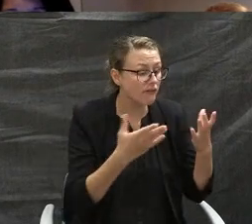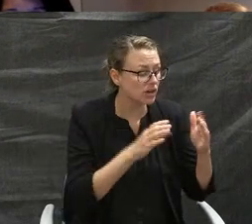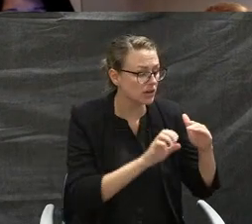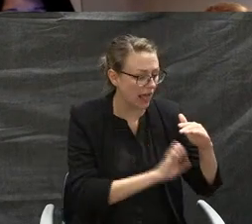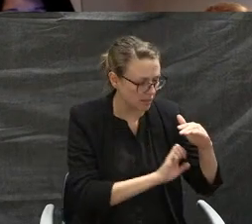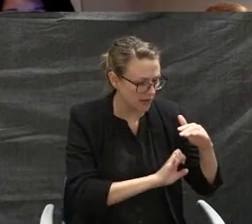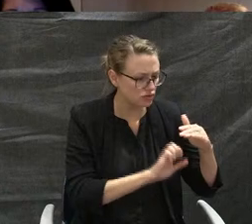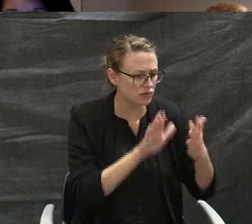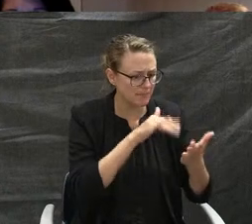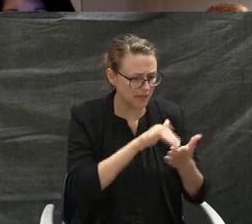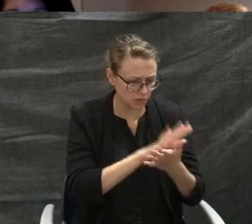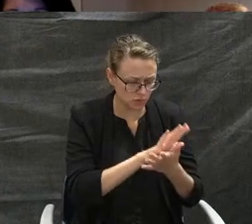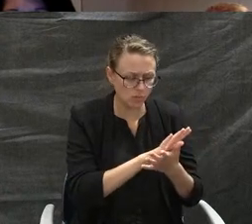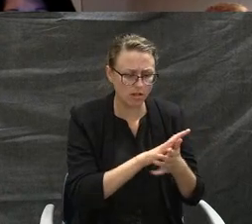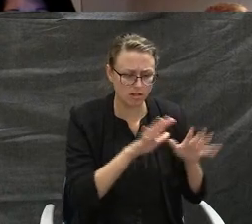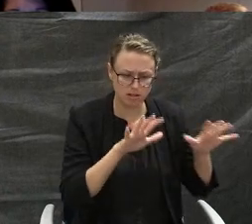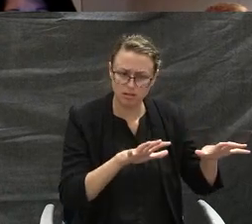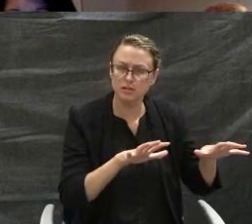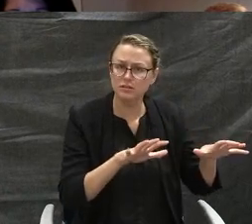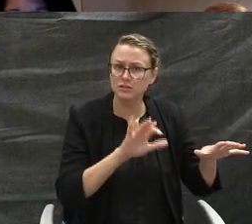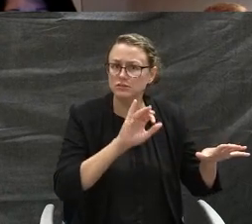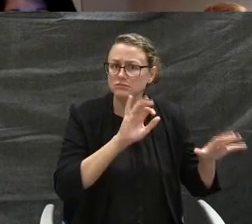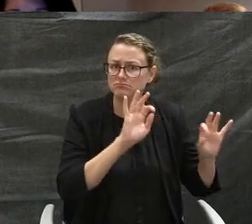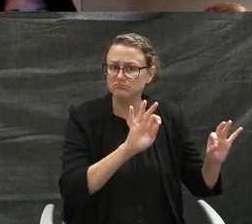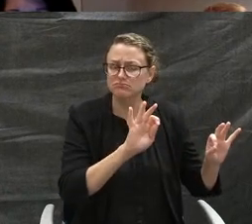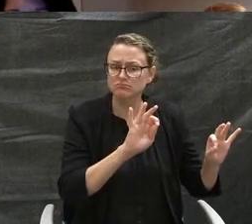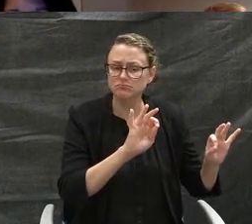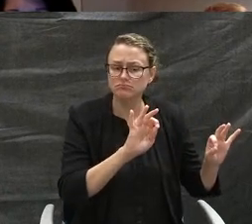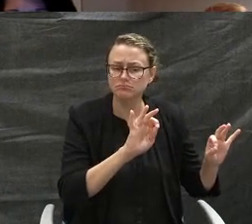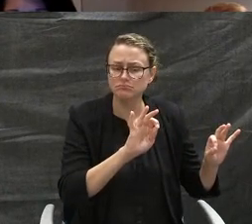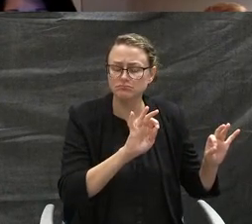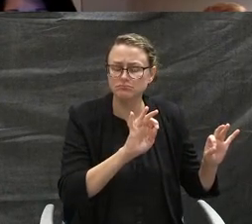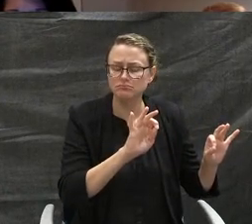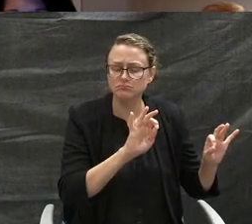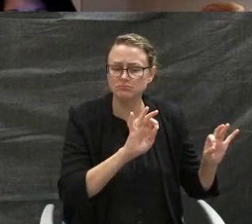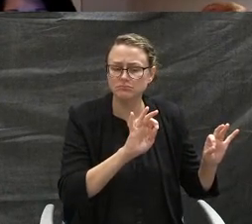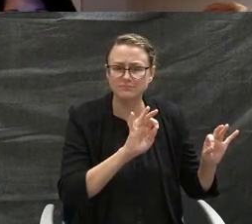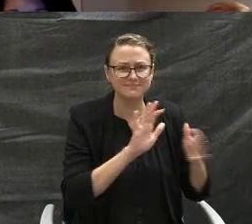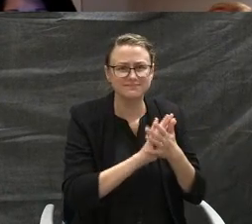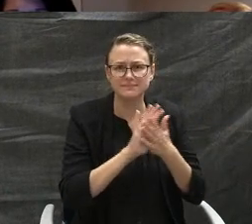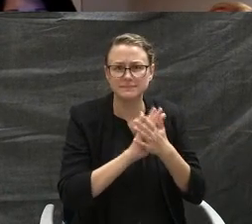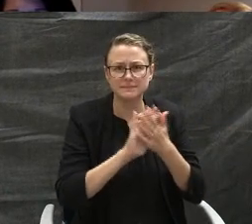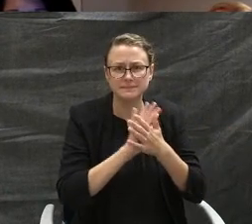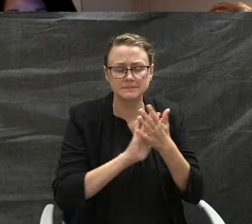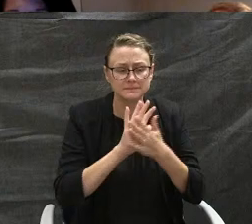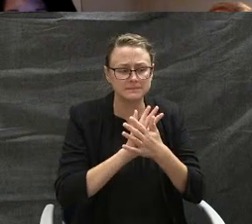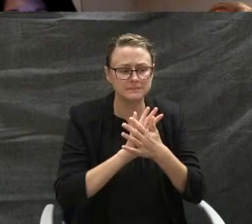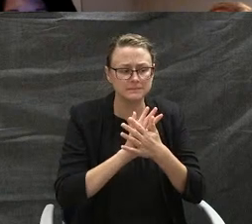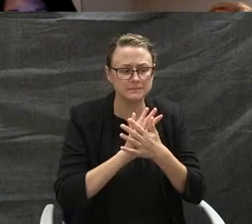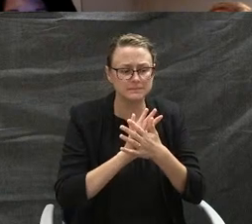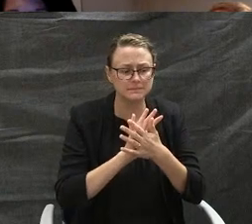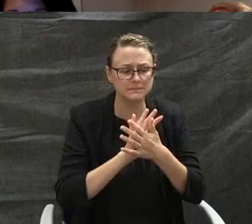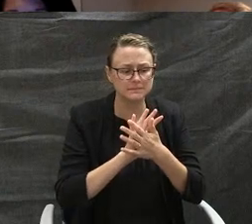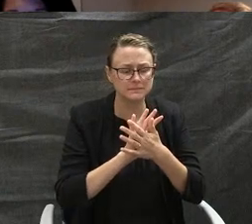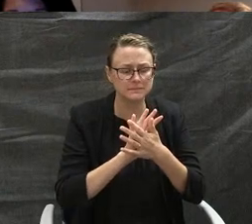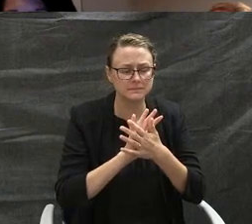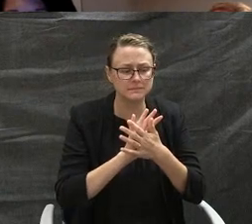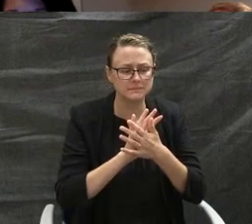schools. I think you know, Jeff. That's going to have to keep your eye on the high school kids liking Wendy. Yeah, year.